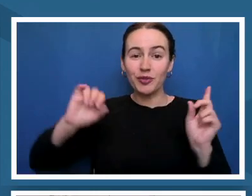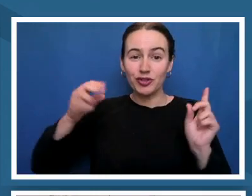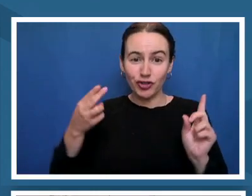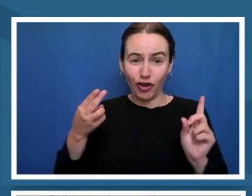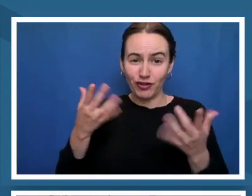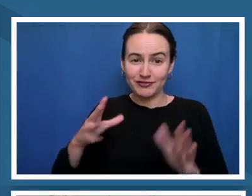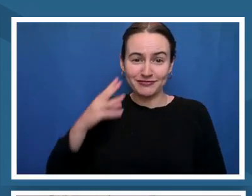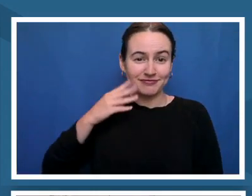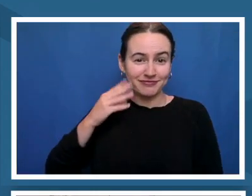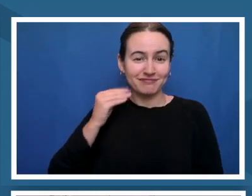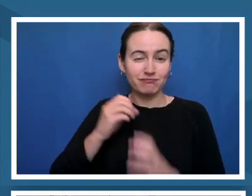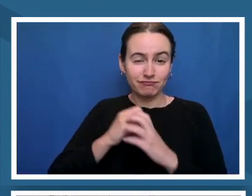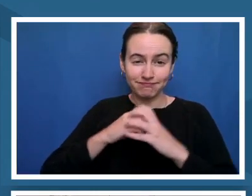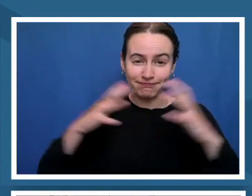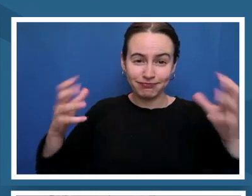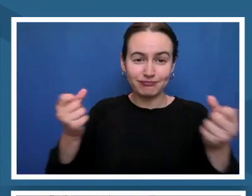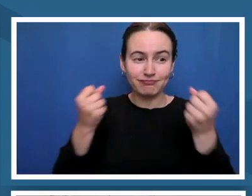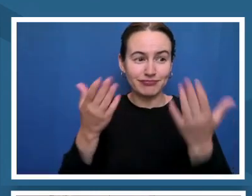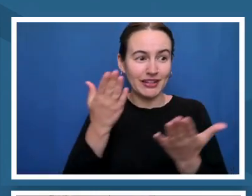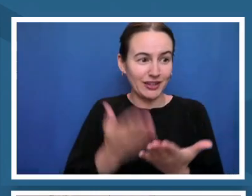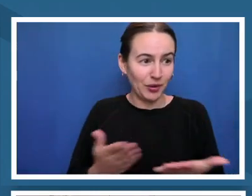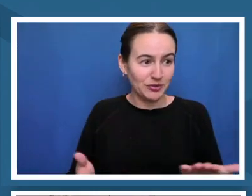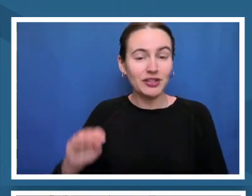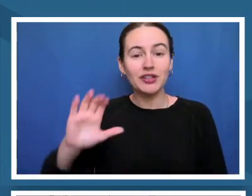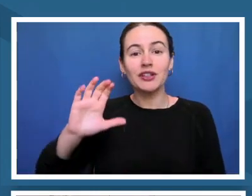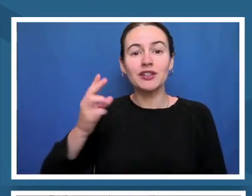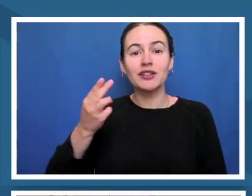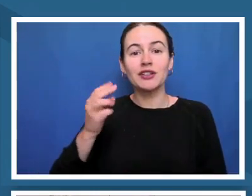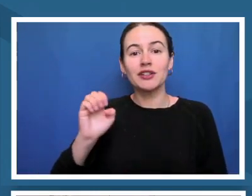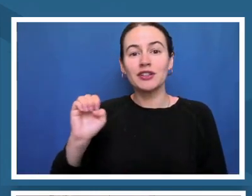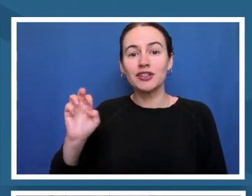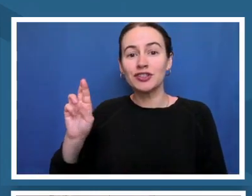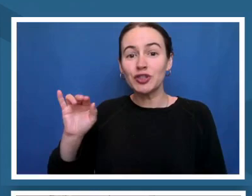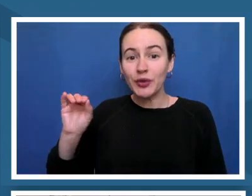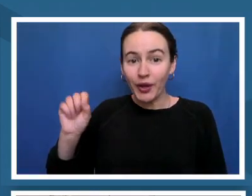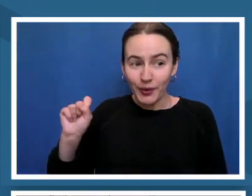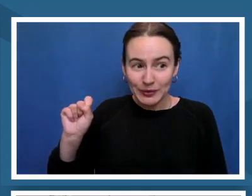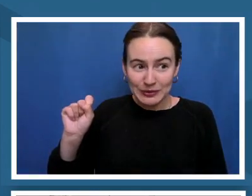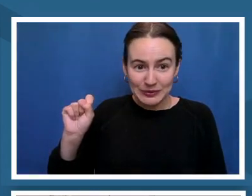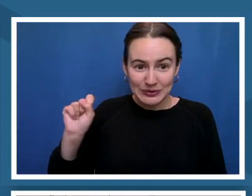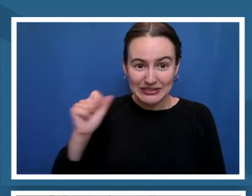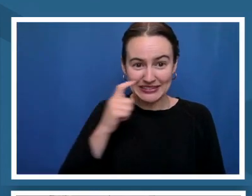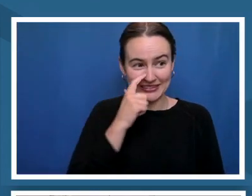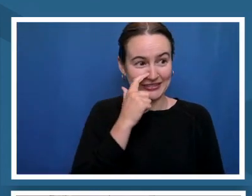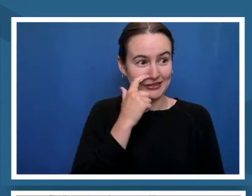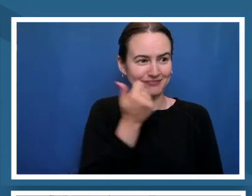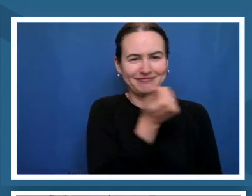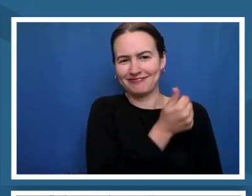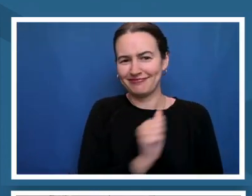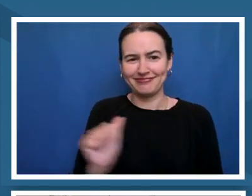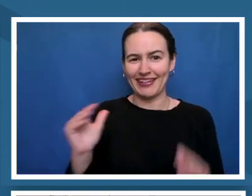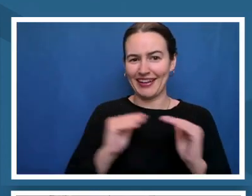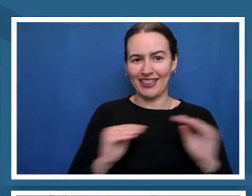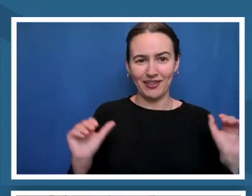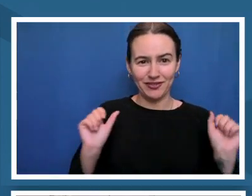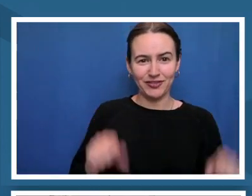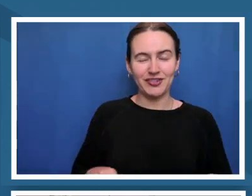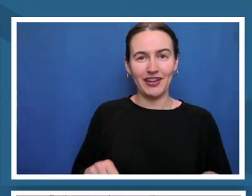we have cheerios so um this is good across all grade levels and you think